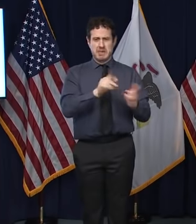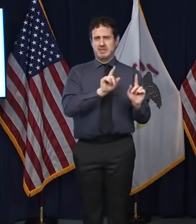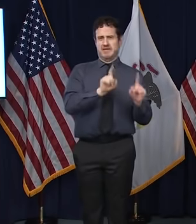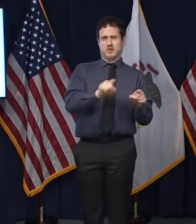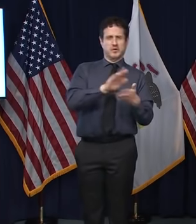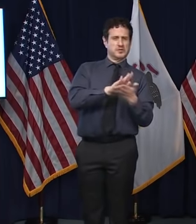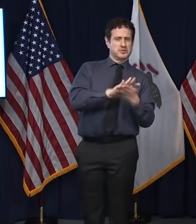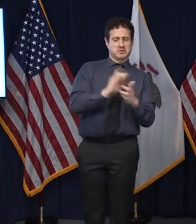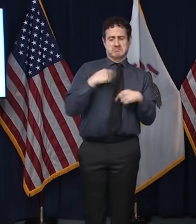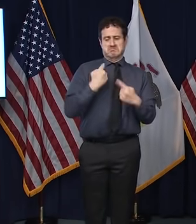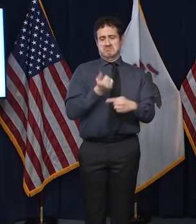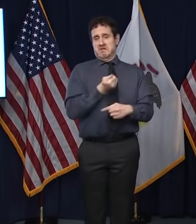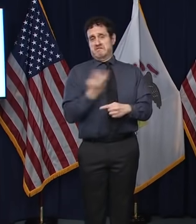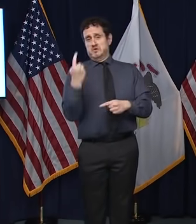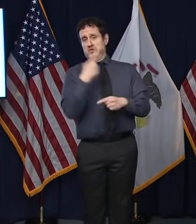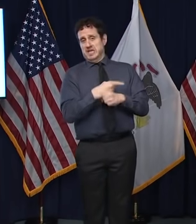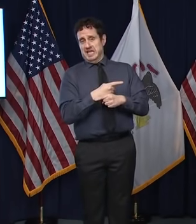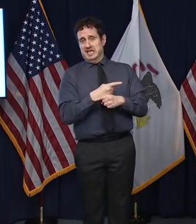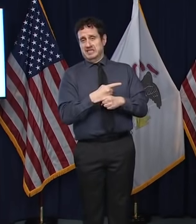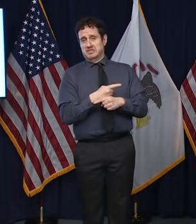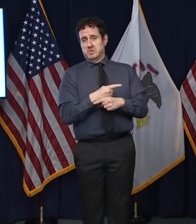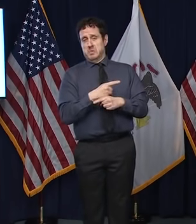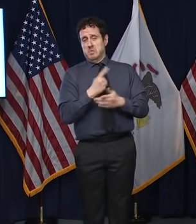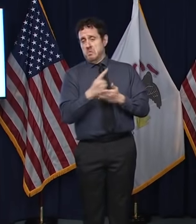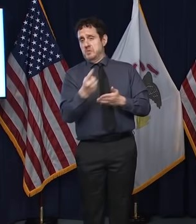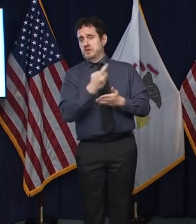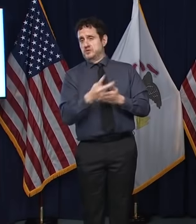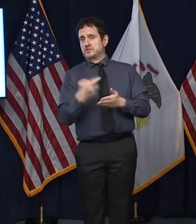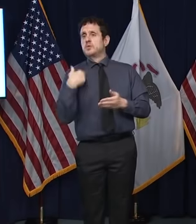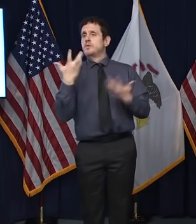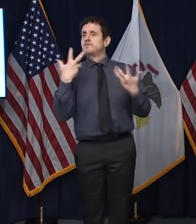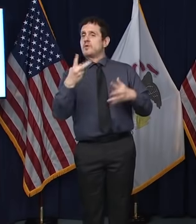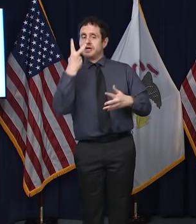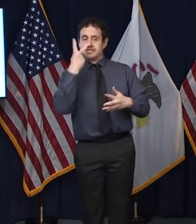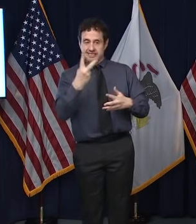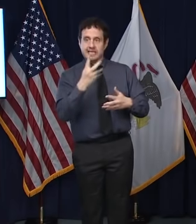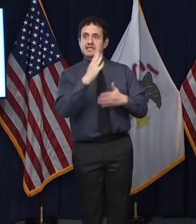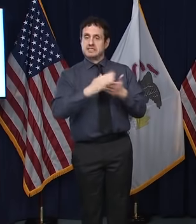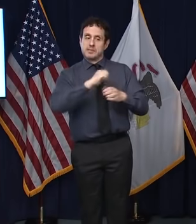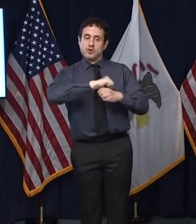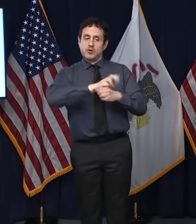some schools they've only been